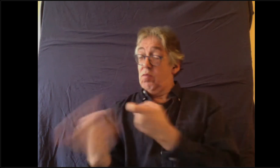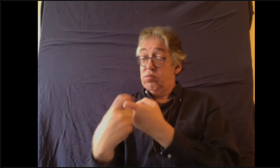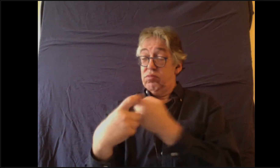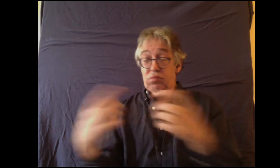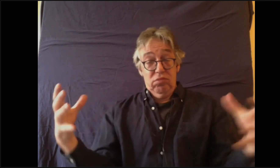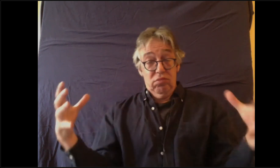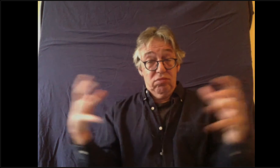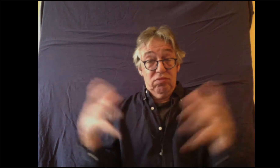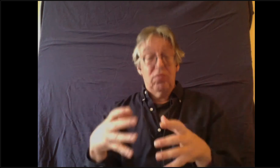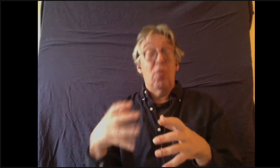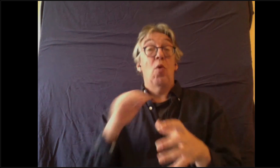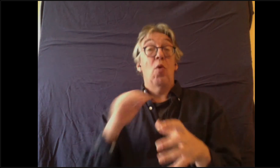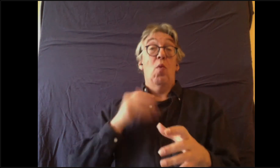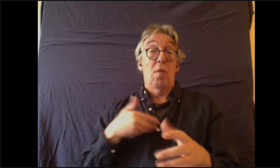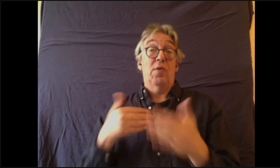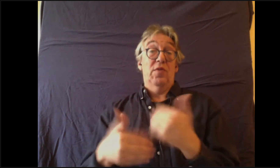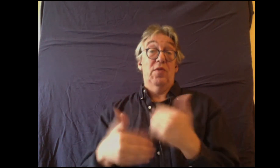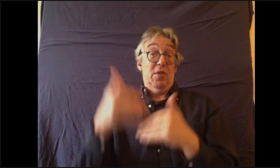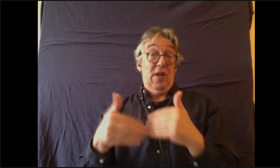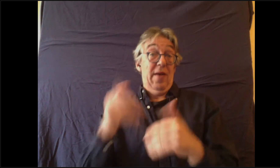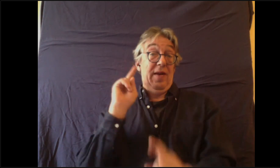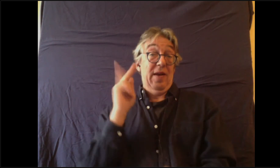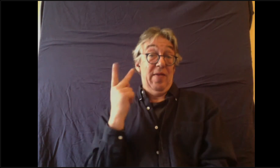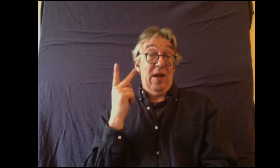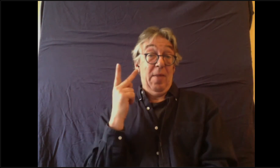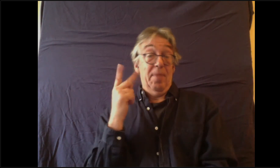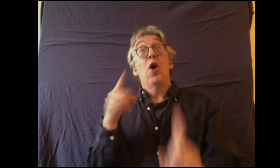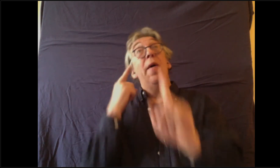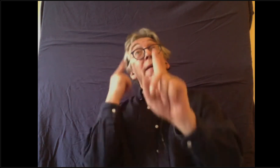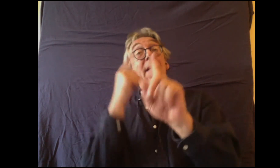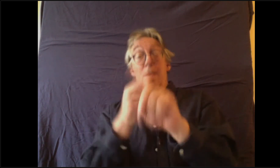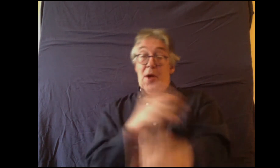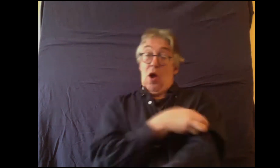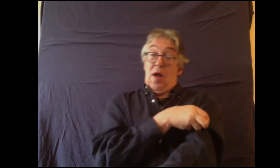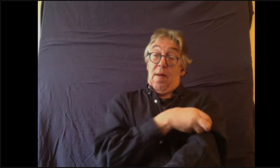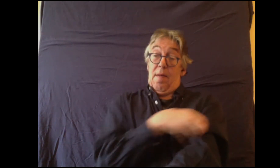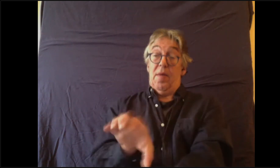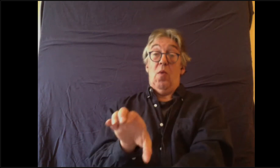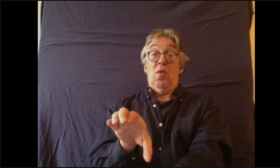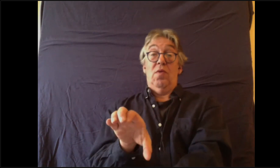with an aim of empowering them so they can generate one voice